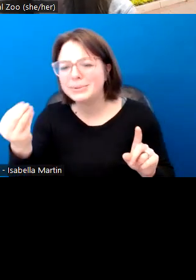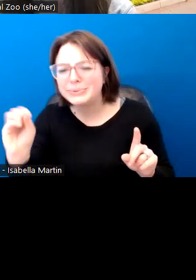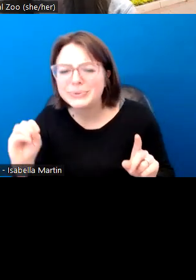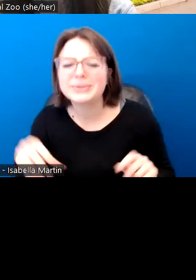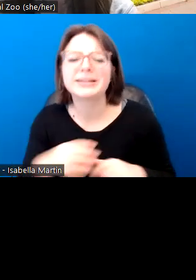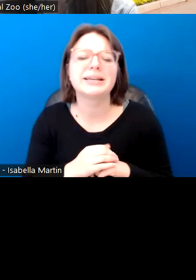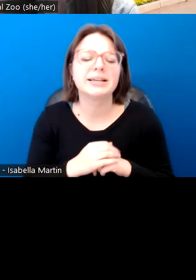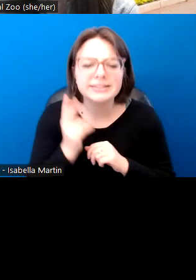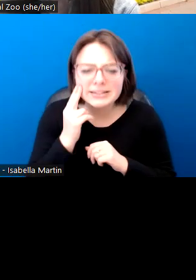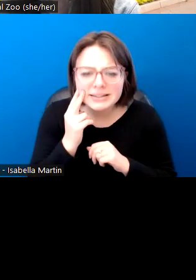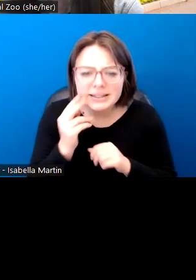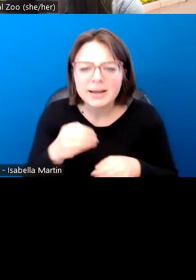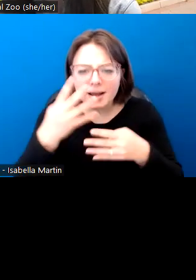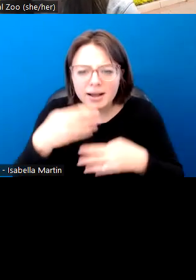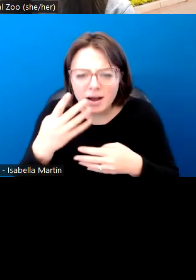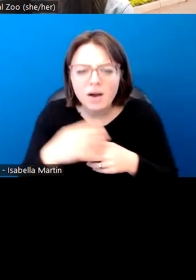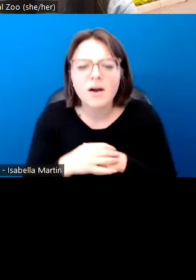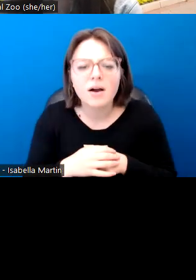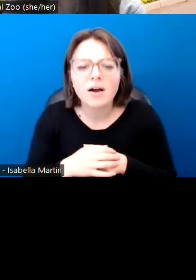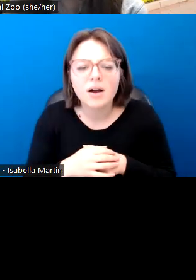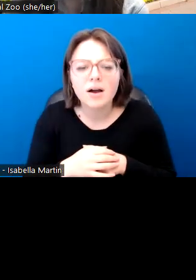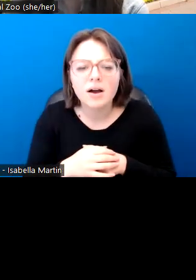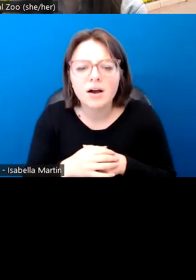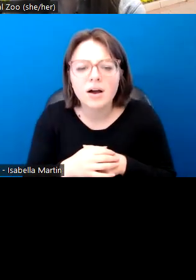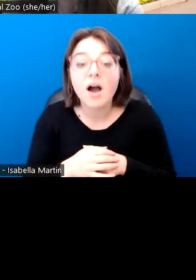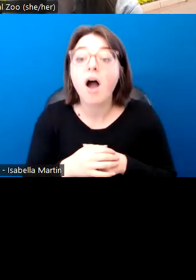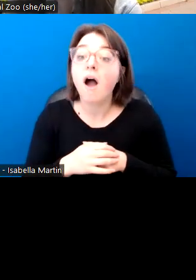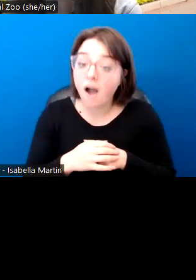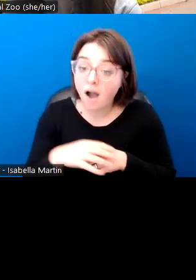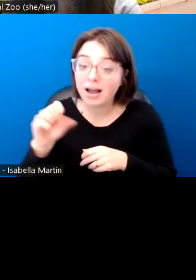Let's see more, Oregon. Oh a Monterey Train High School in Sacramento, California